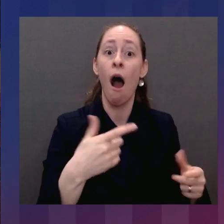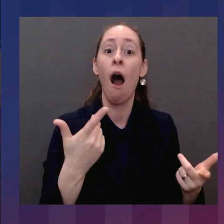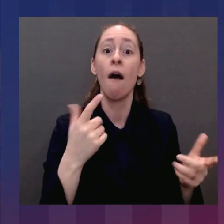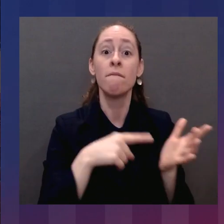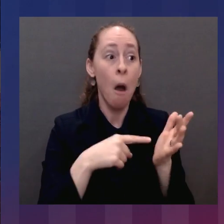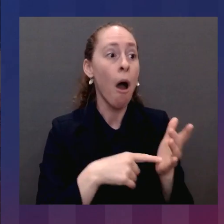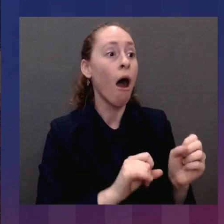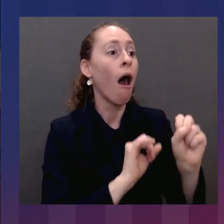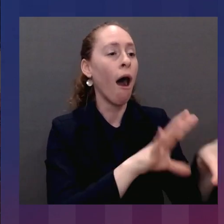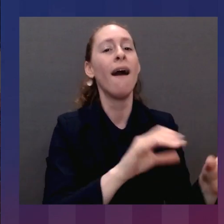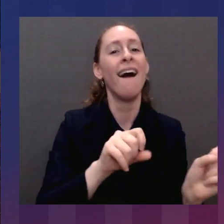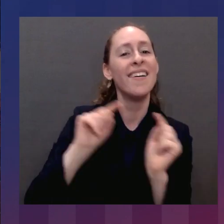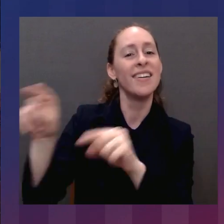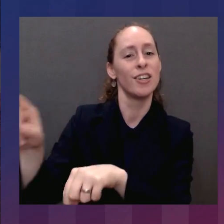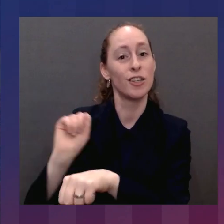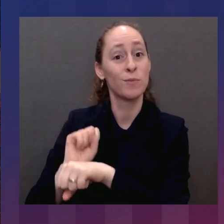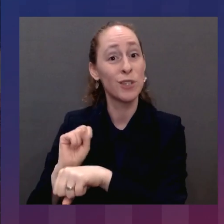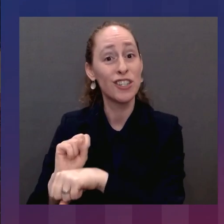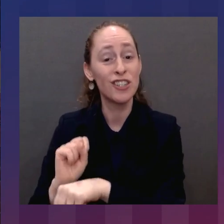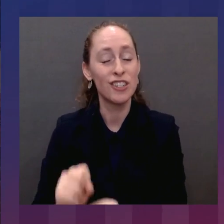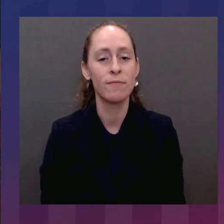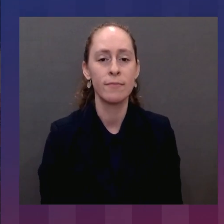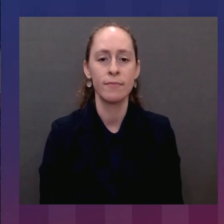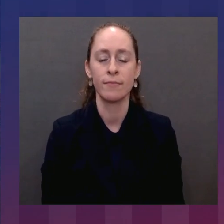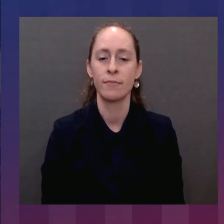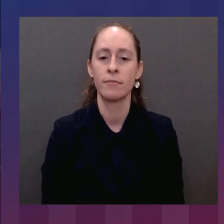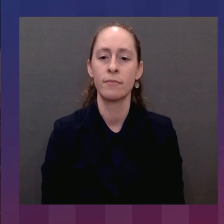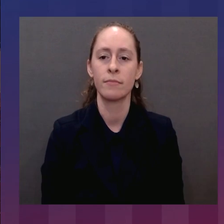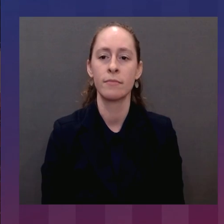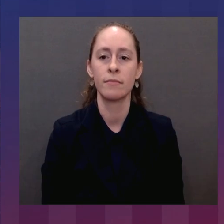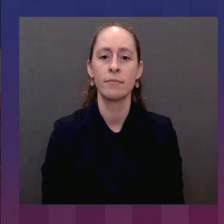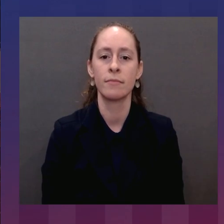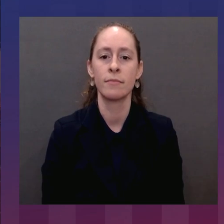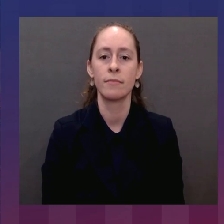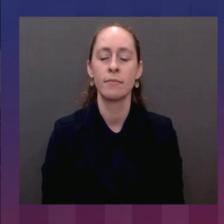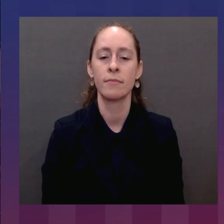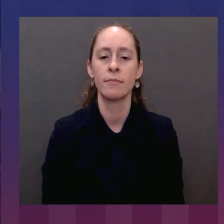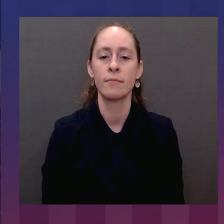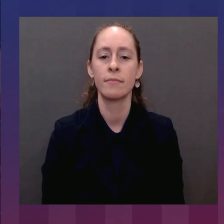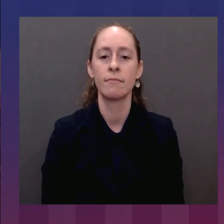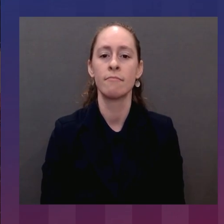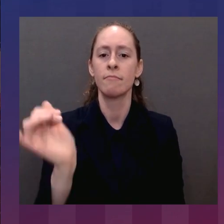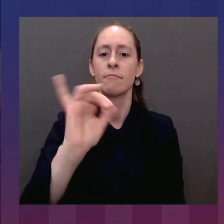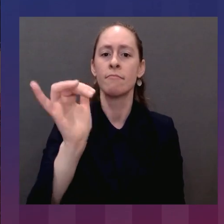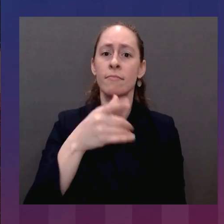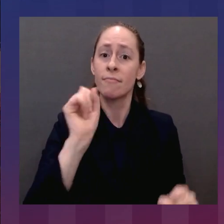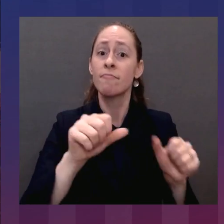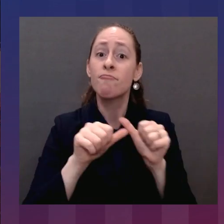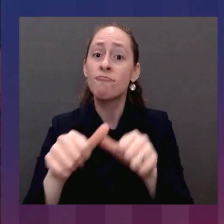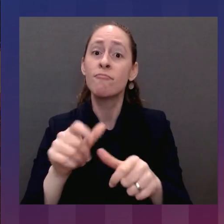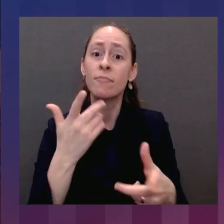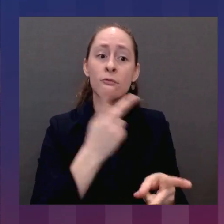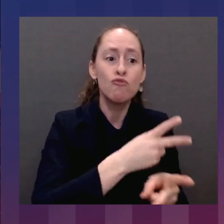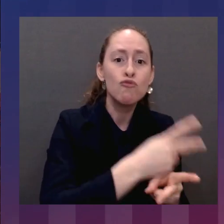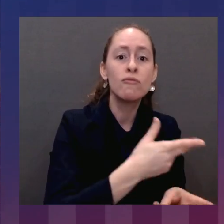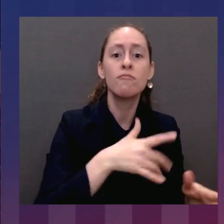More affordable housing. And Pre-K for 3- and 4-year-olds. All of these will lower costs for families.